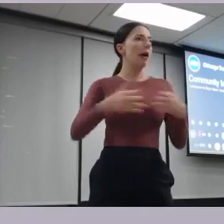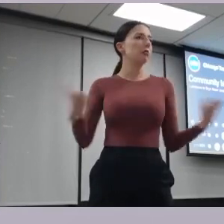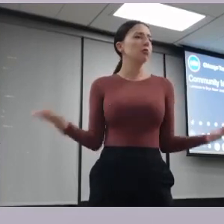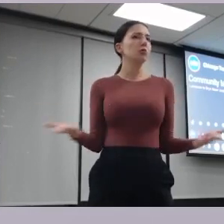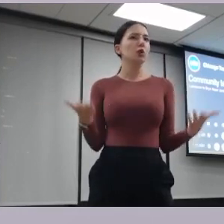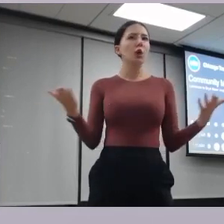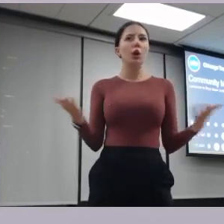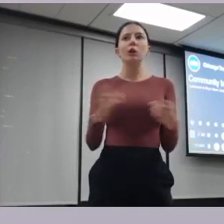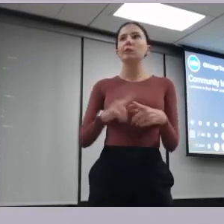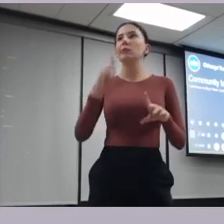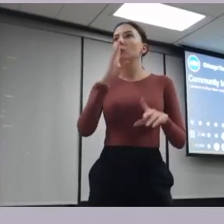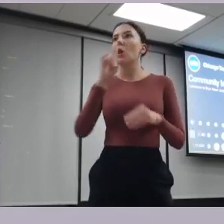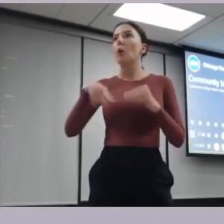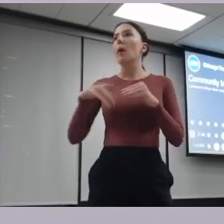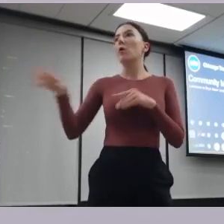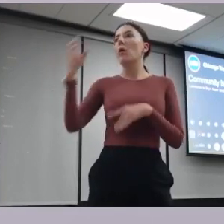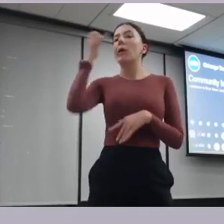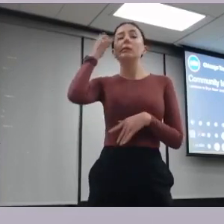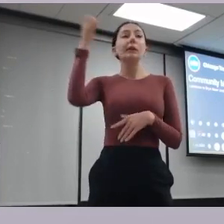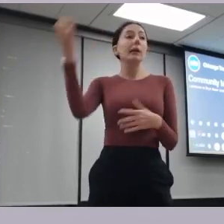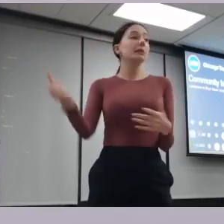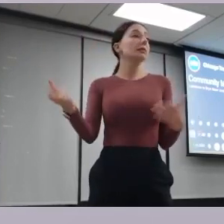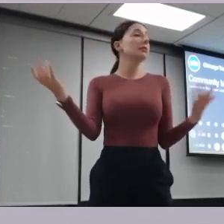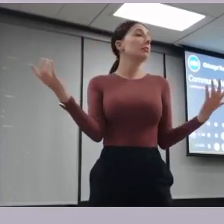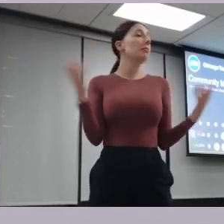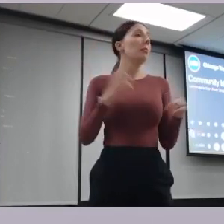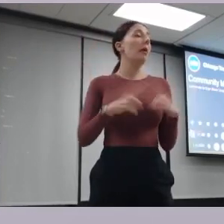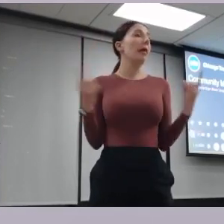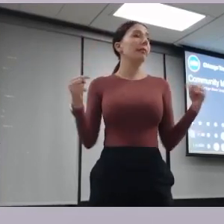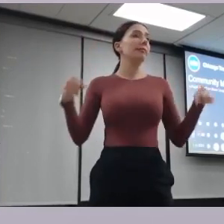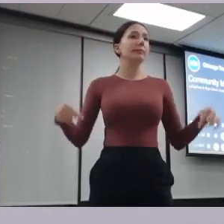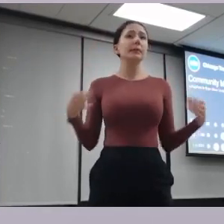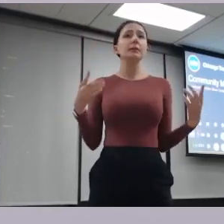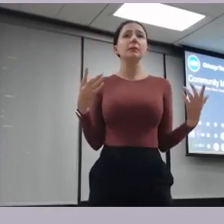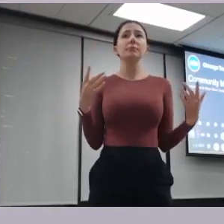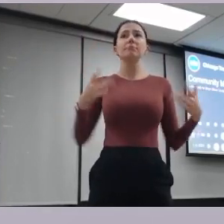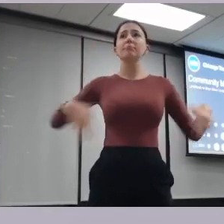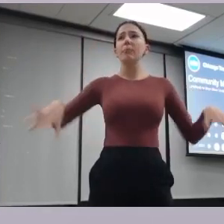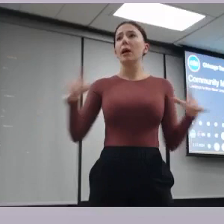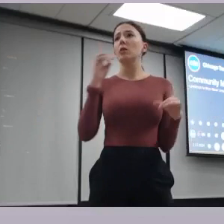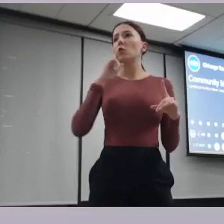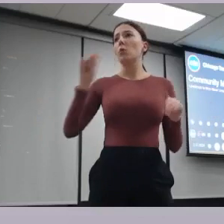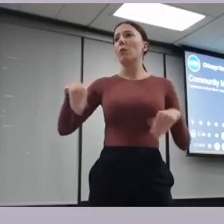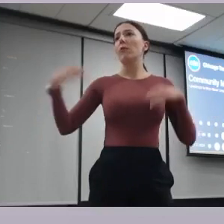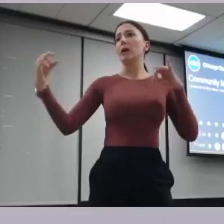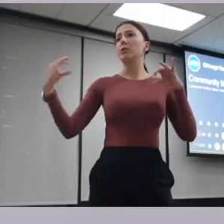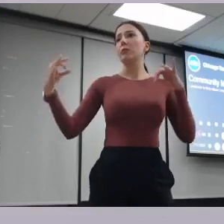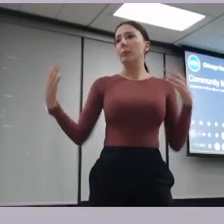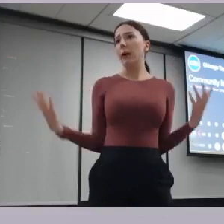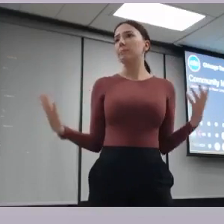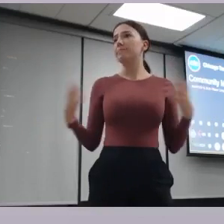that we're basically going to give back to the community. So my name is Jeff Wilson.